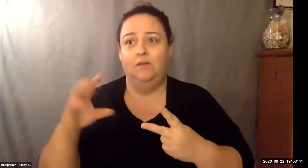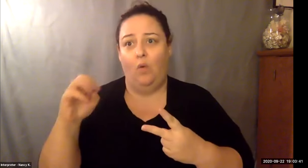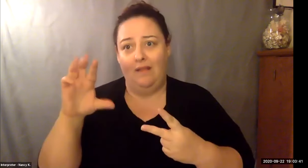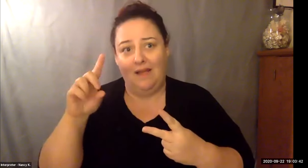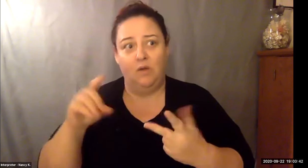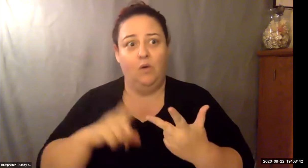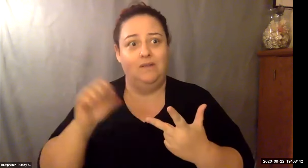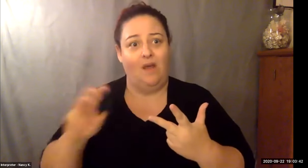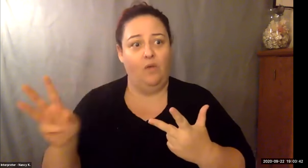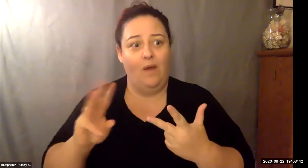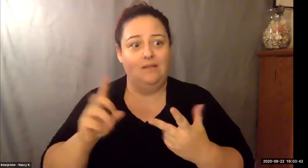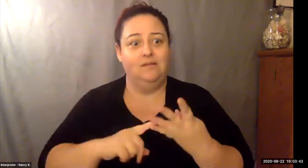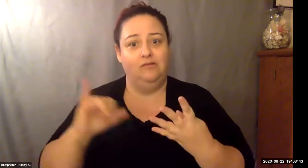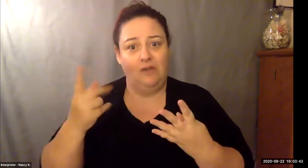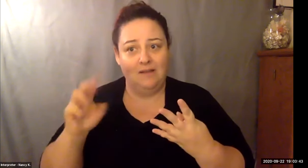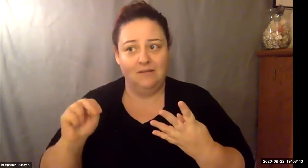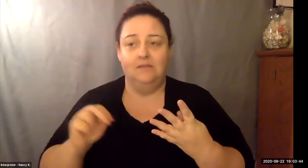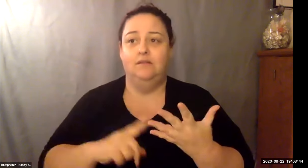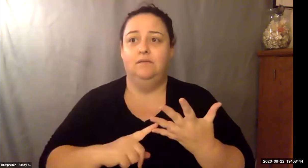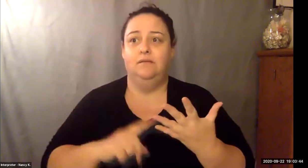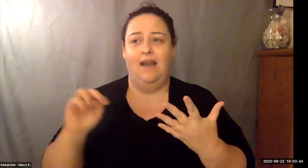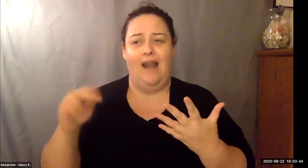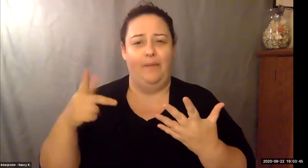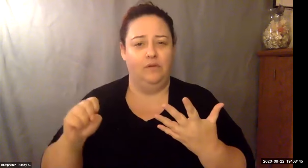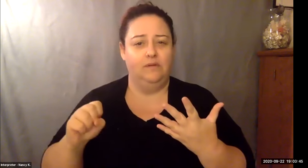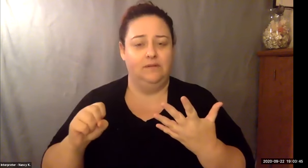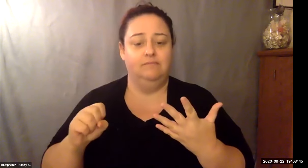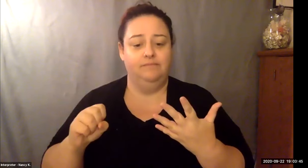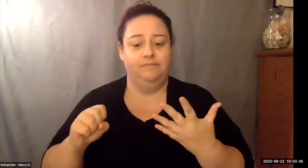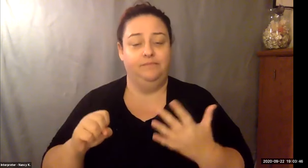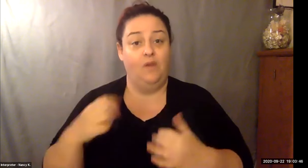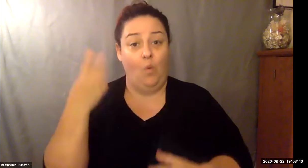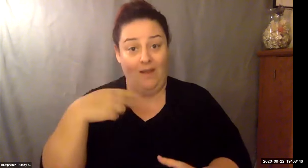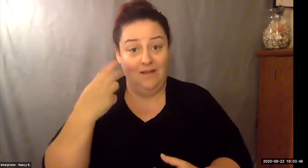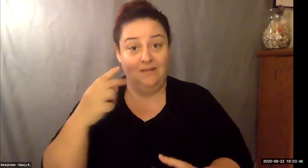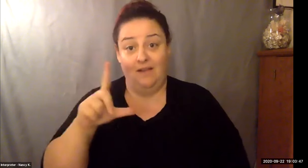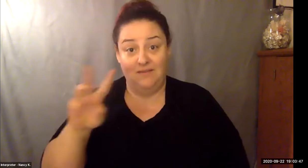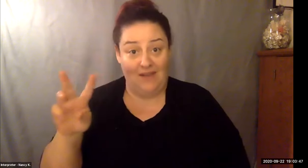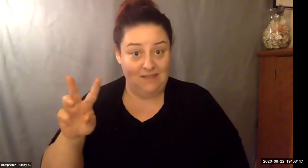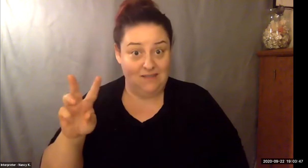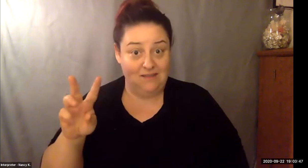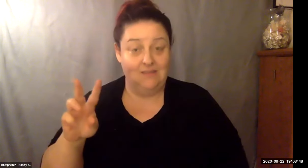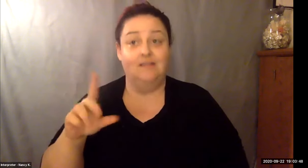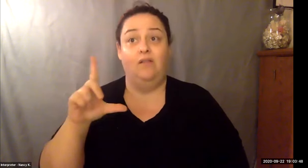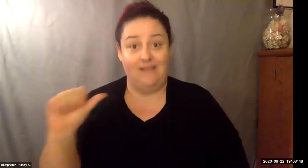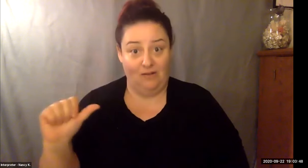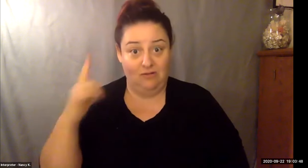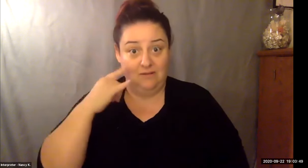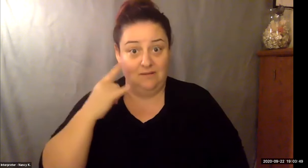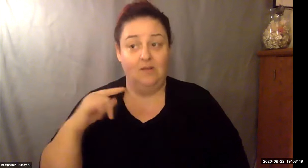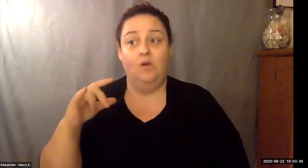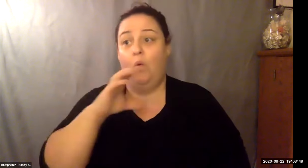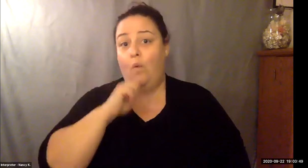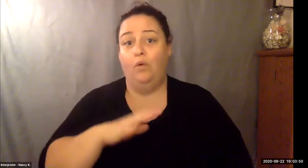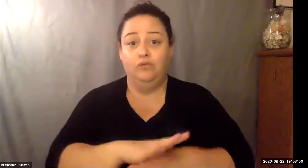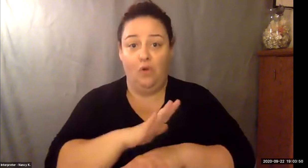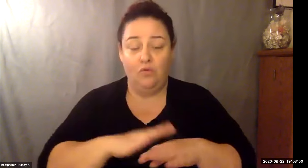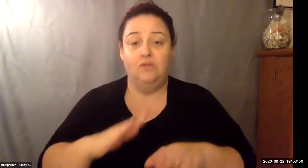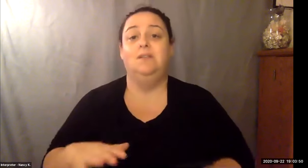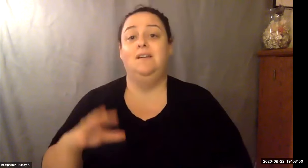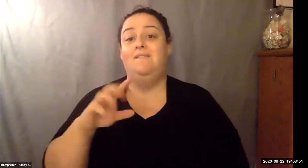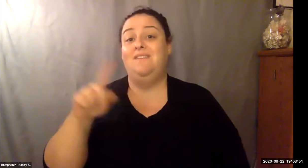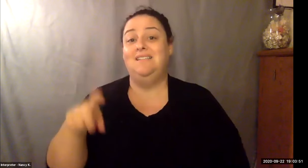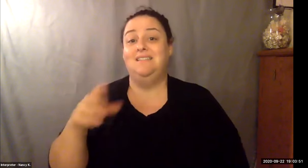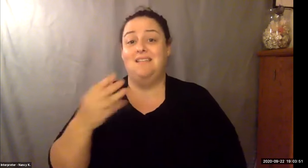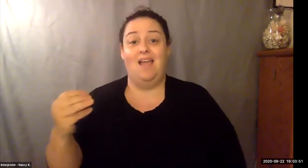Keith Wolling: So that gives you a little idea where you can search you what you can do, put the visibility that you have and keeping you up to date on what's going on. I think is very important hope I answered that.